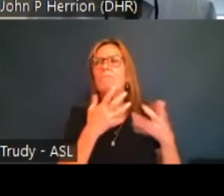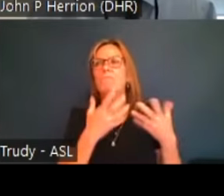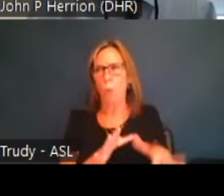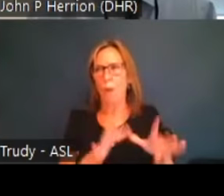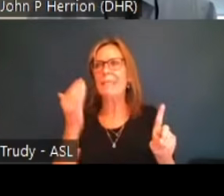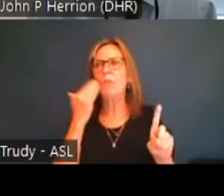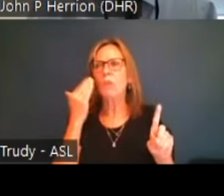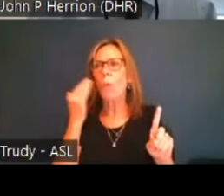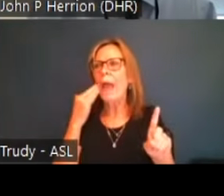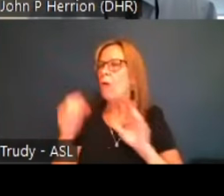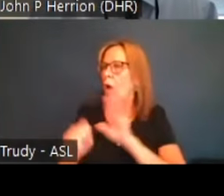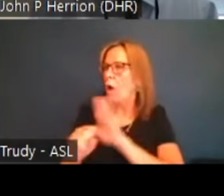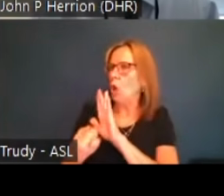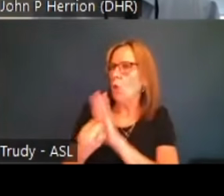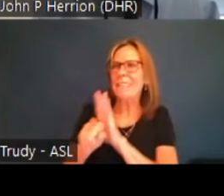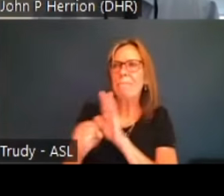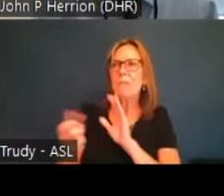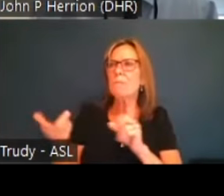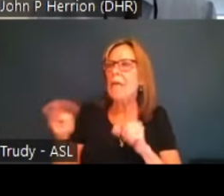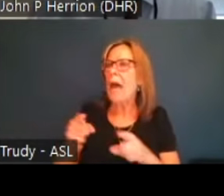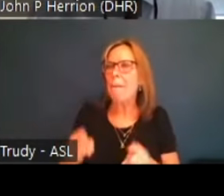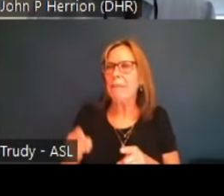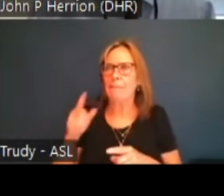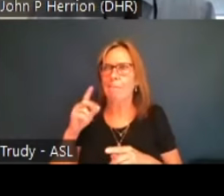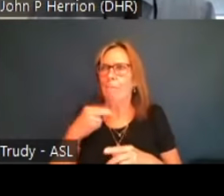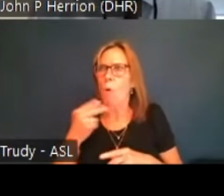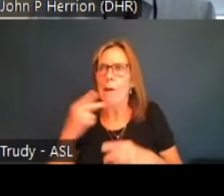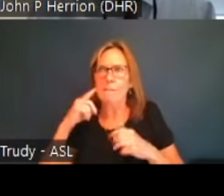figure-eights in between the veteran's legs,